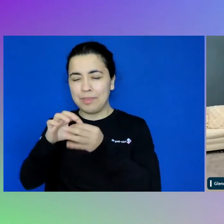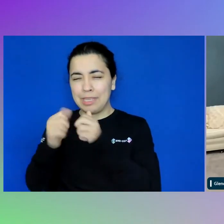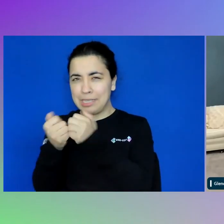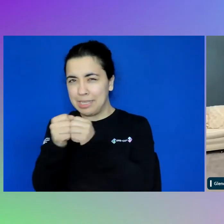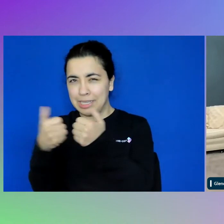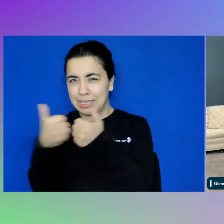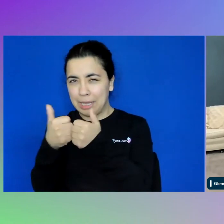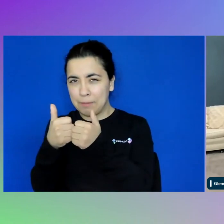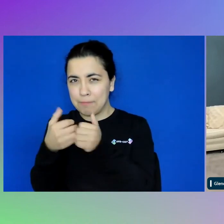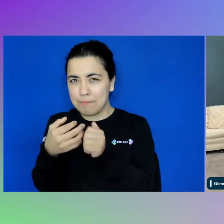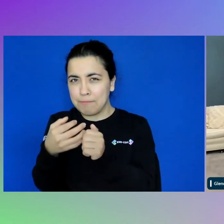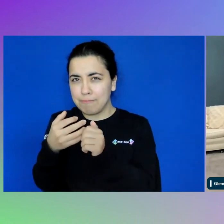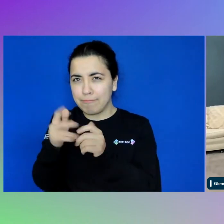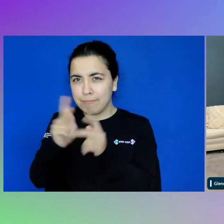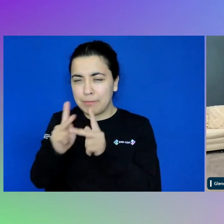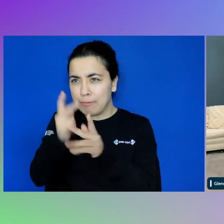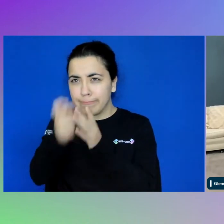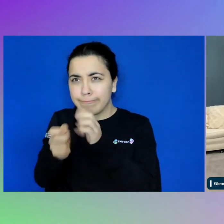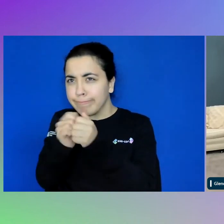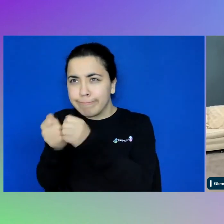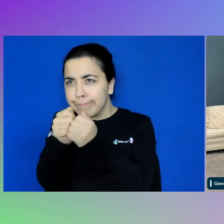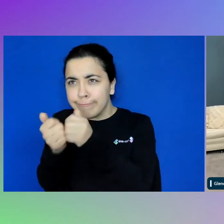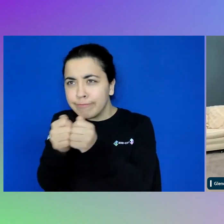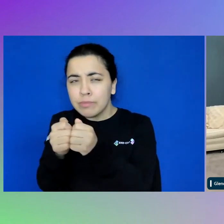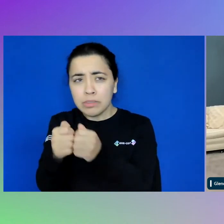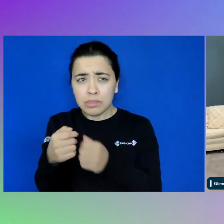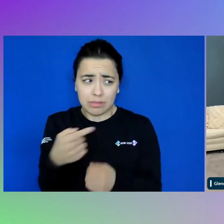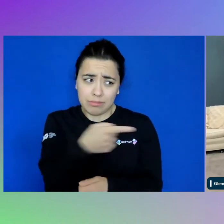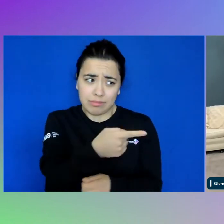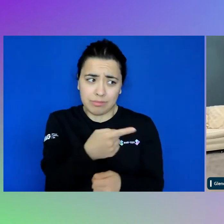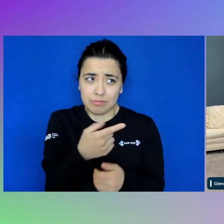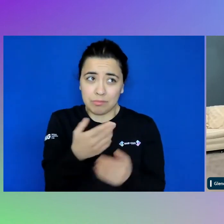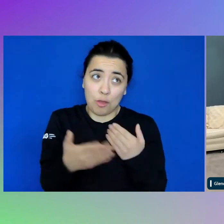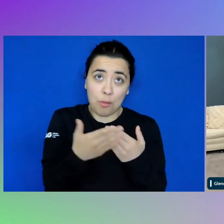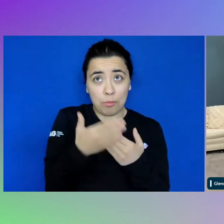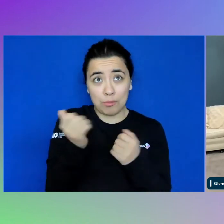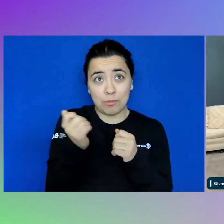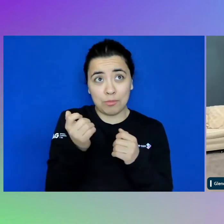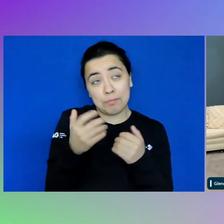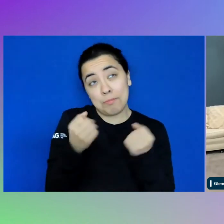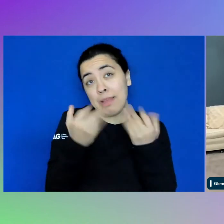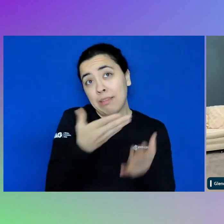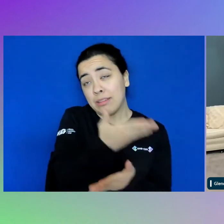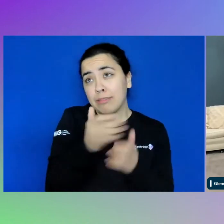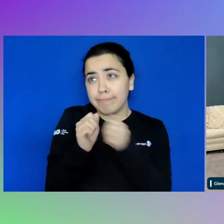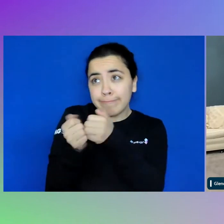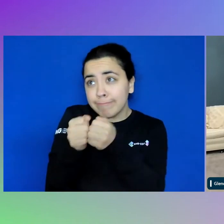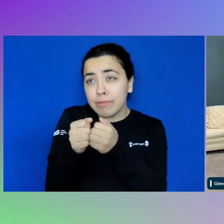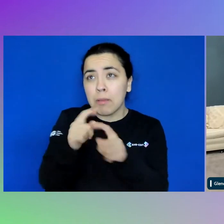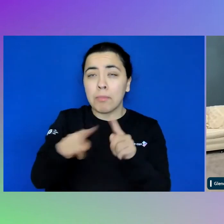gamers, and we like to do things with epic meaning. Well, accessibility has epic meaning, right? You're breaking down